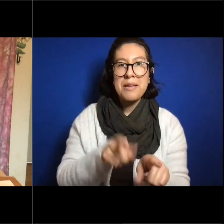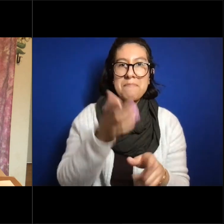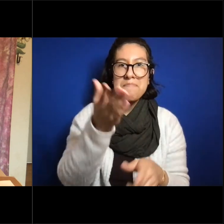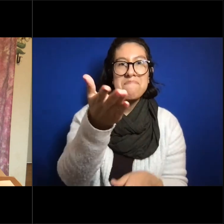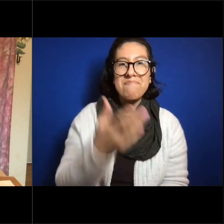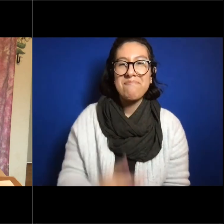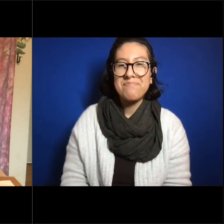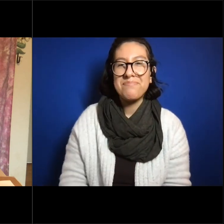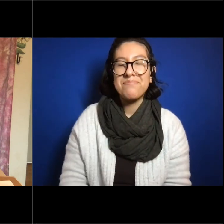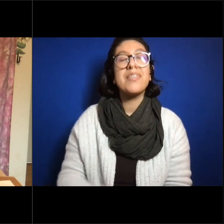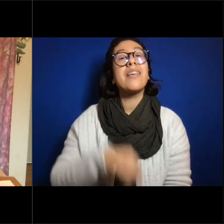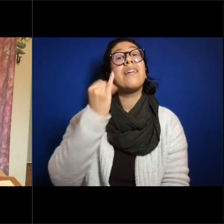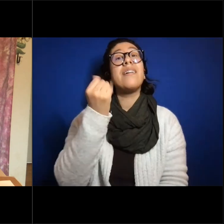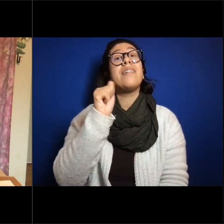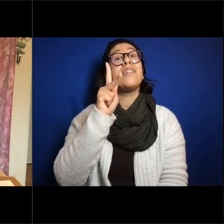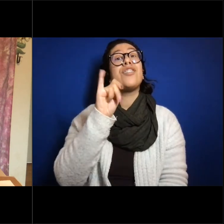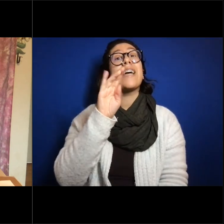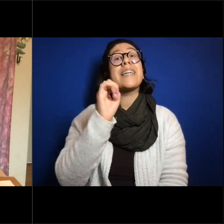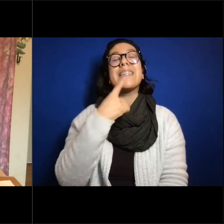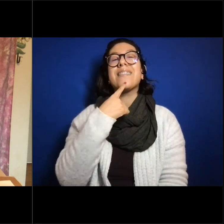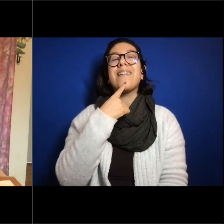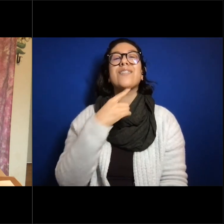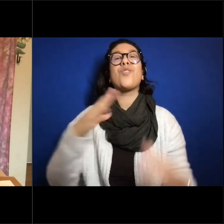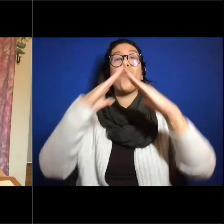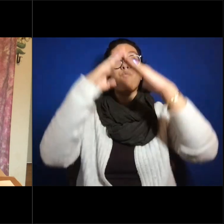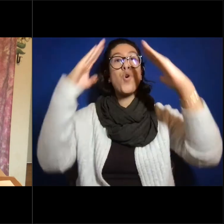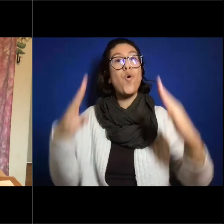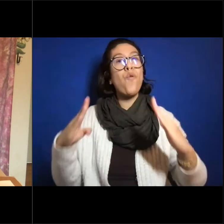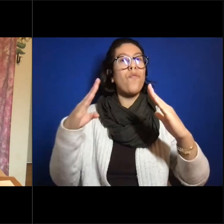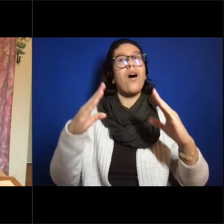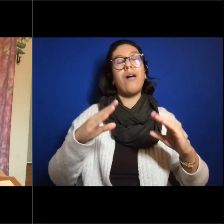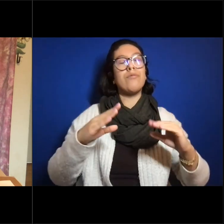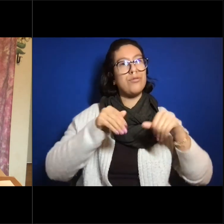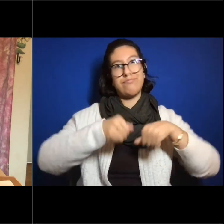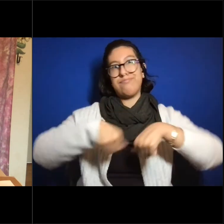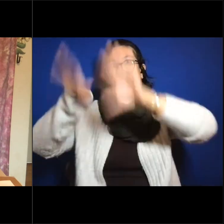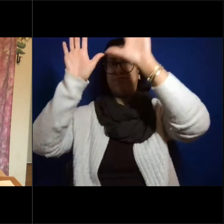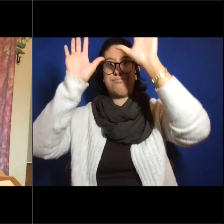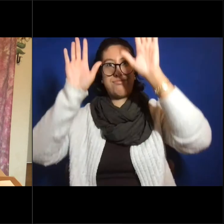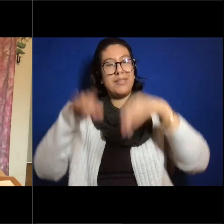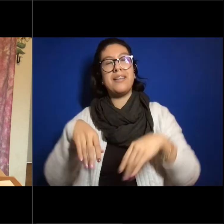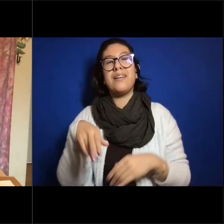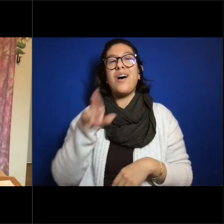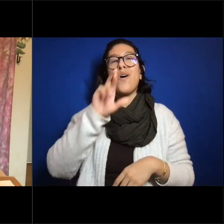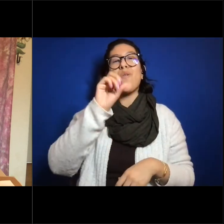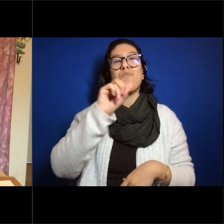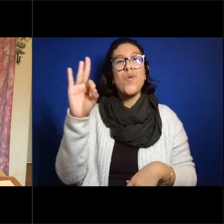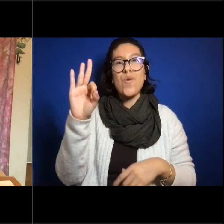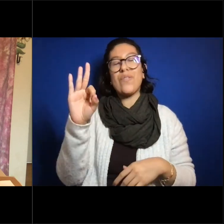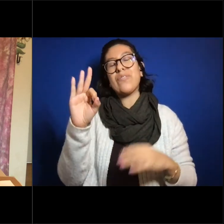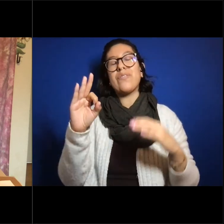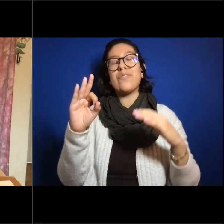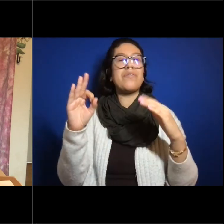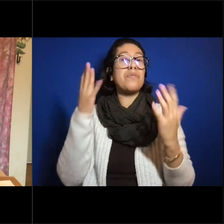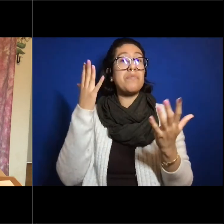Jackie says the roof will go flying. Bodie says, the roof will go flying. Isabella says it will fall. So maybe the whole thing will fall.